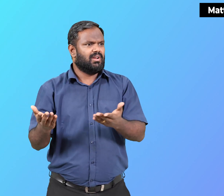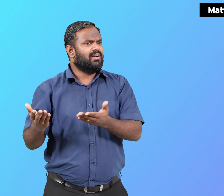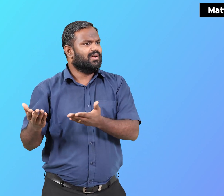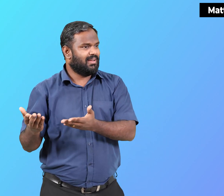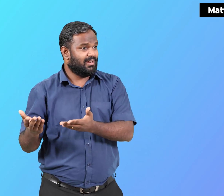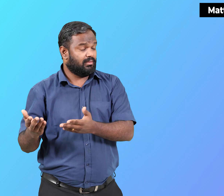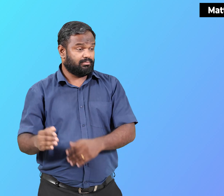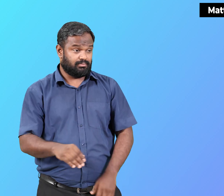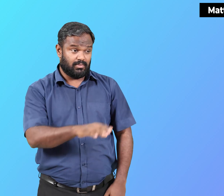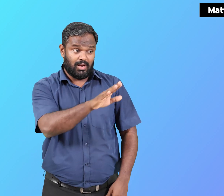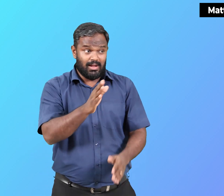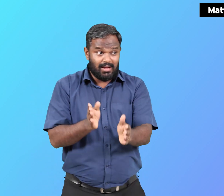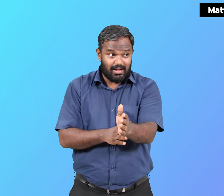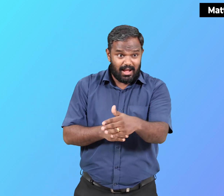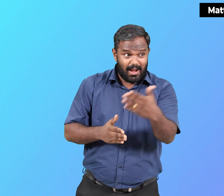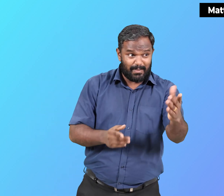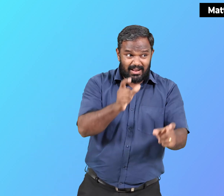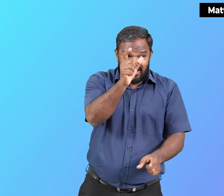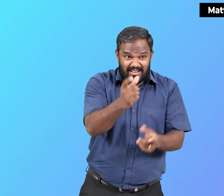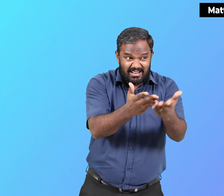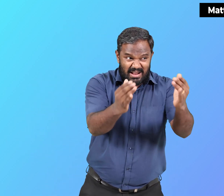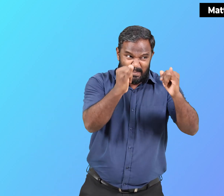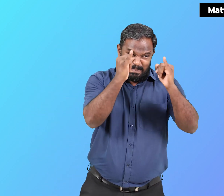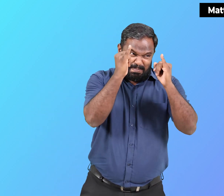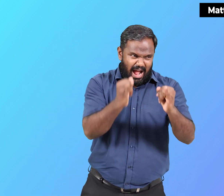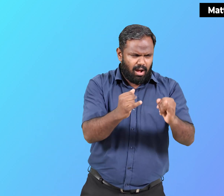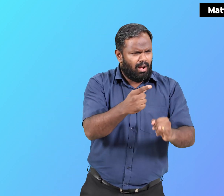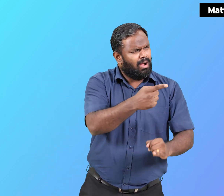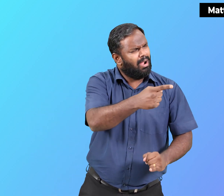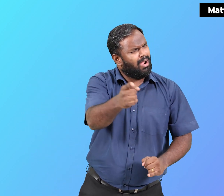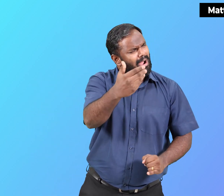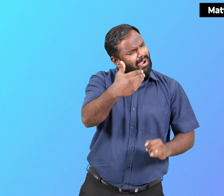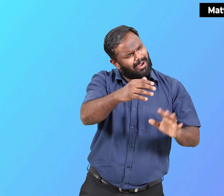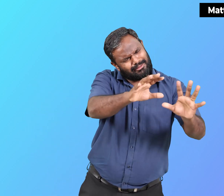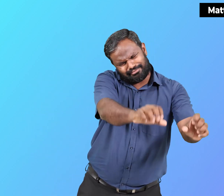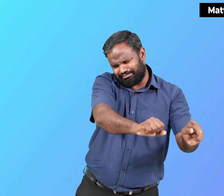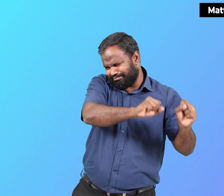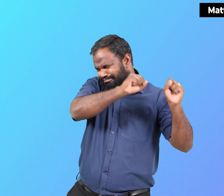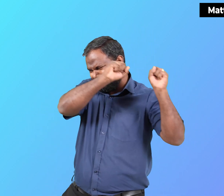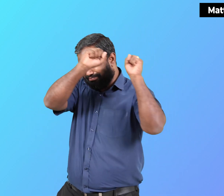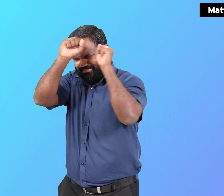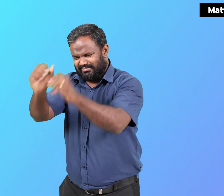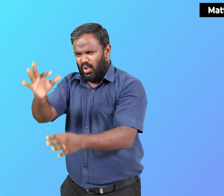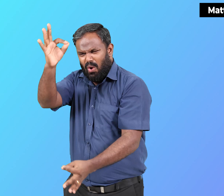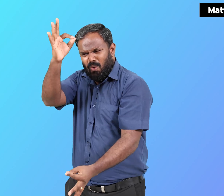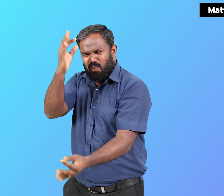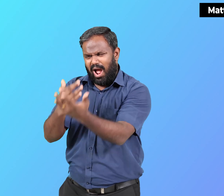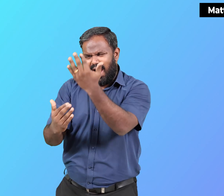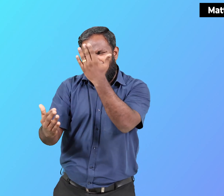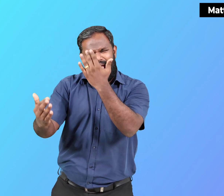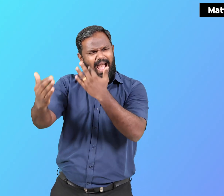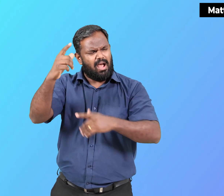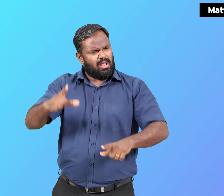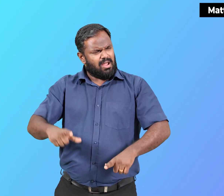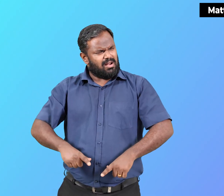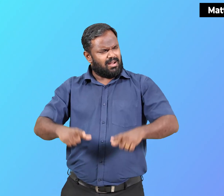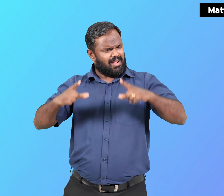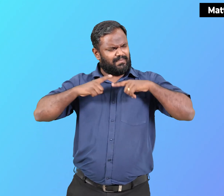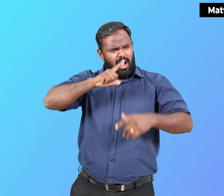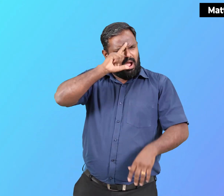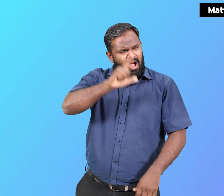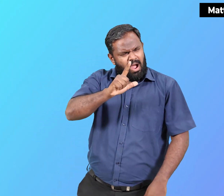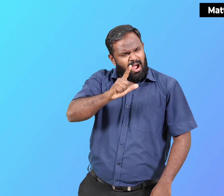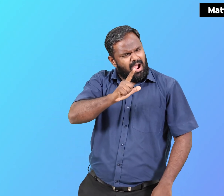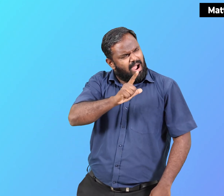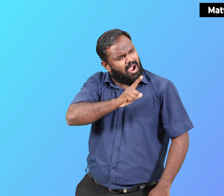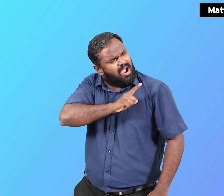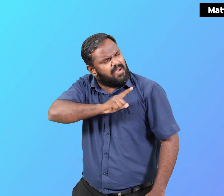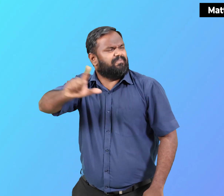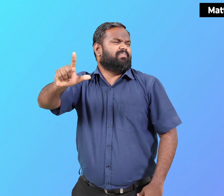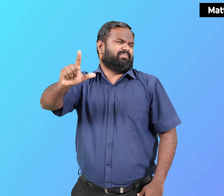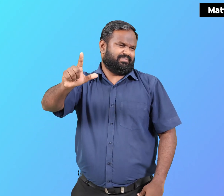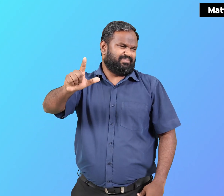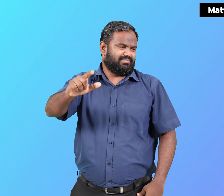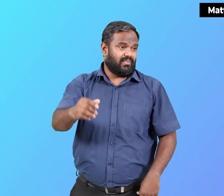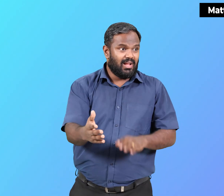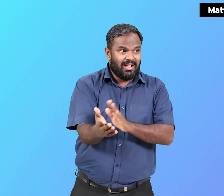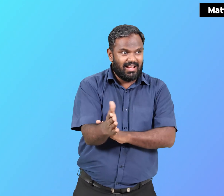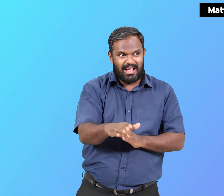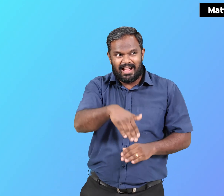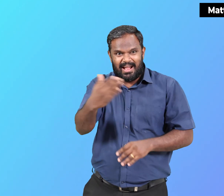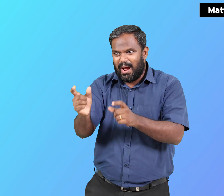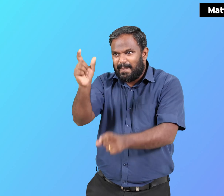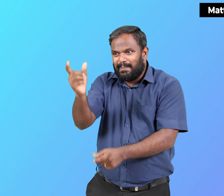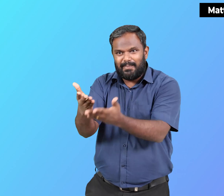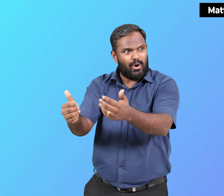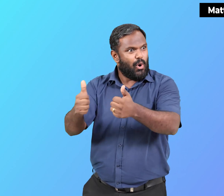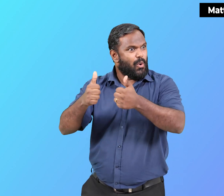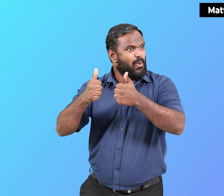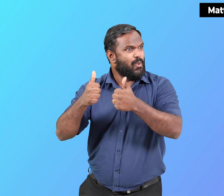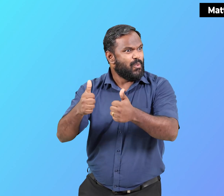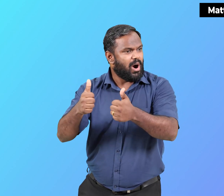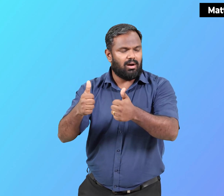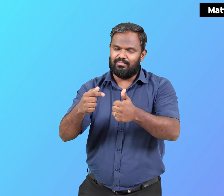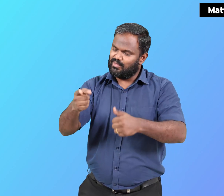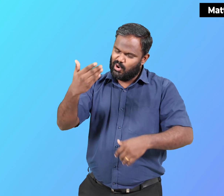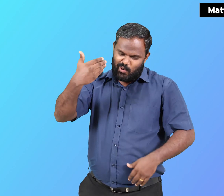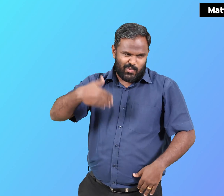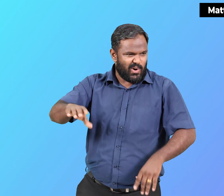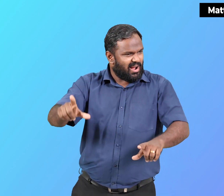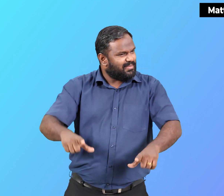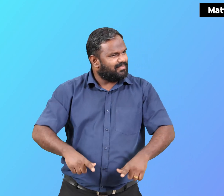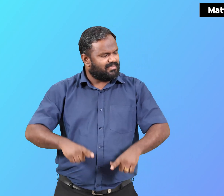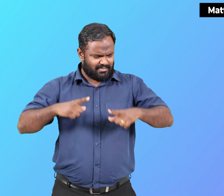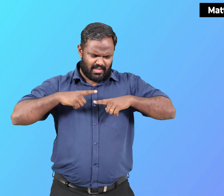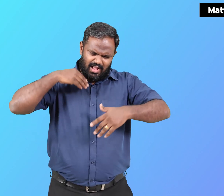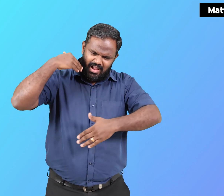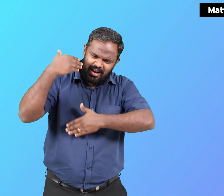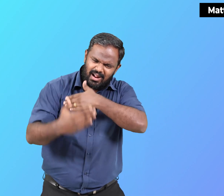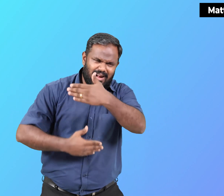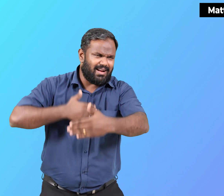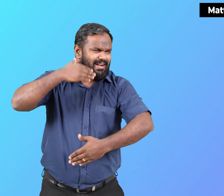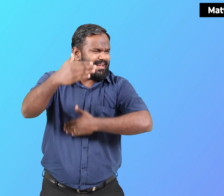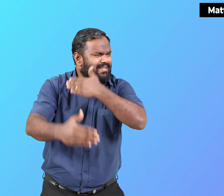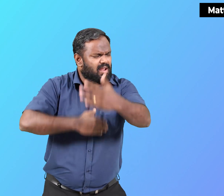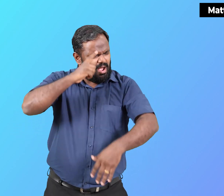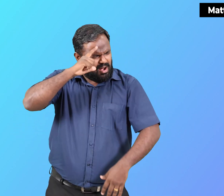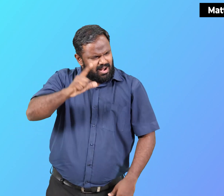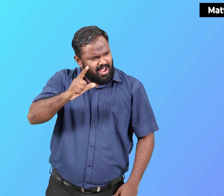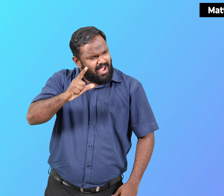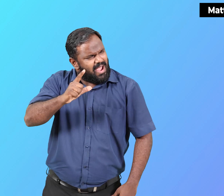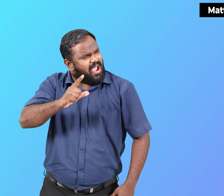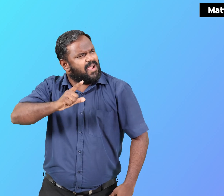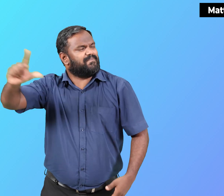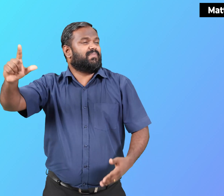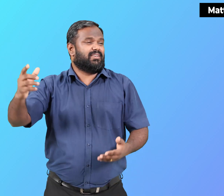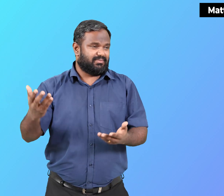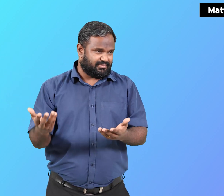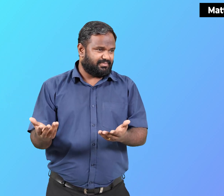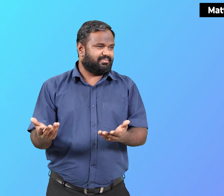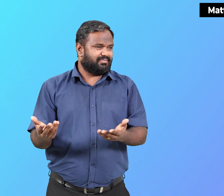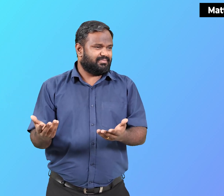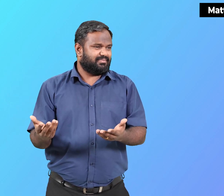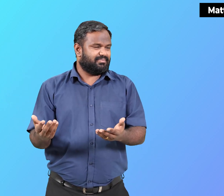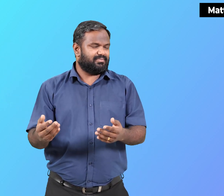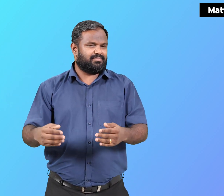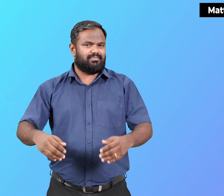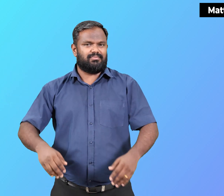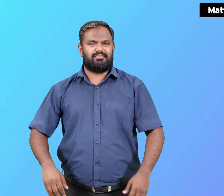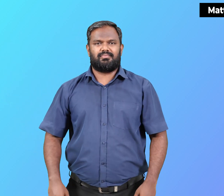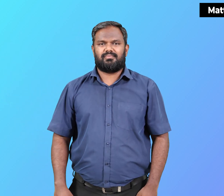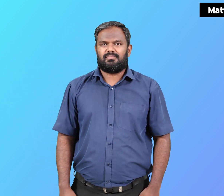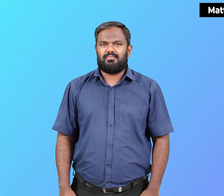“Then these evil people will go away to be punished forever. But the godly people will go and enjoy eternal life.”